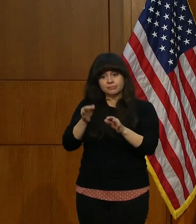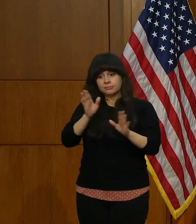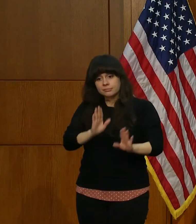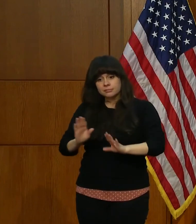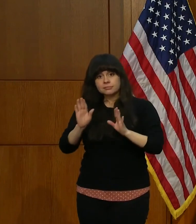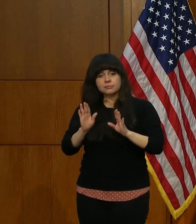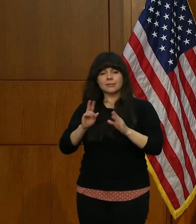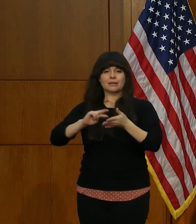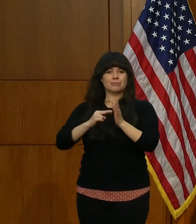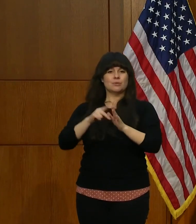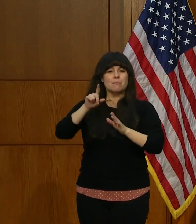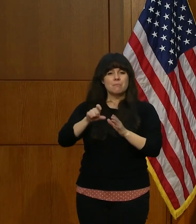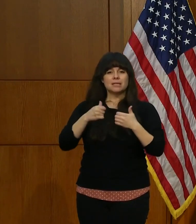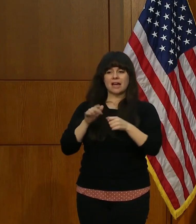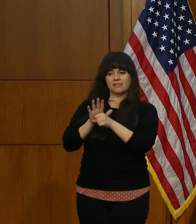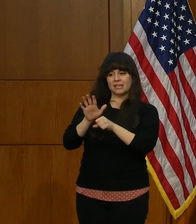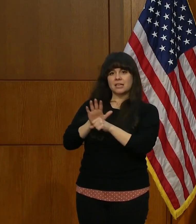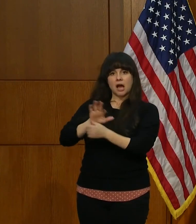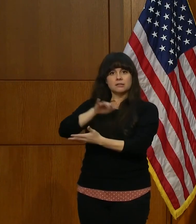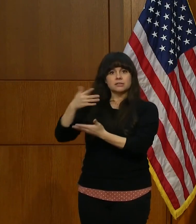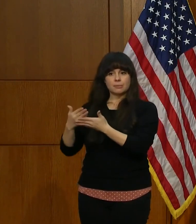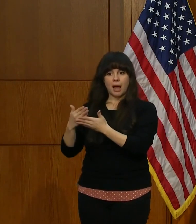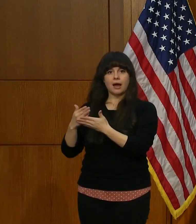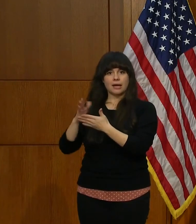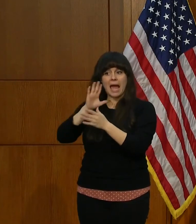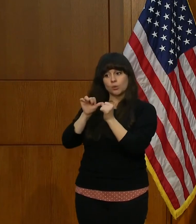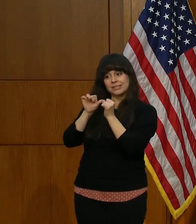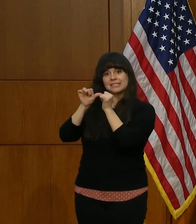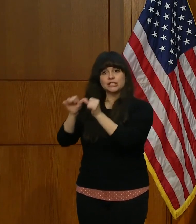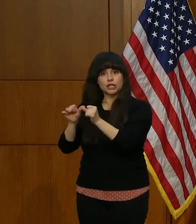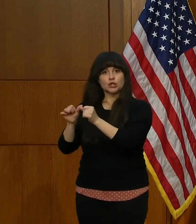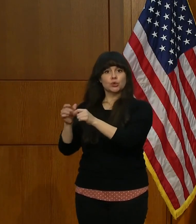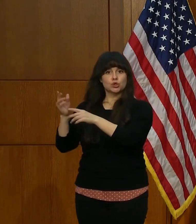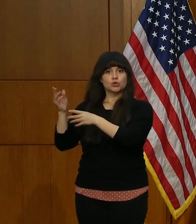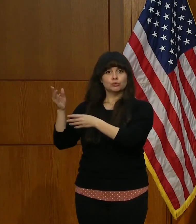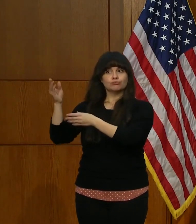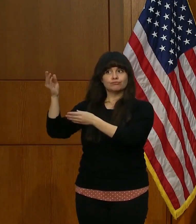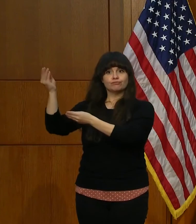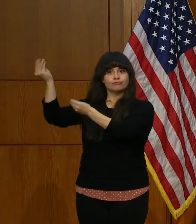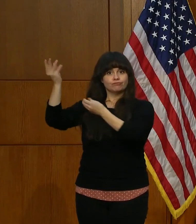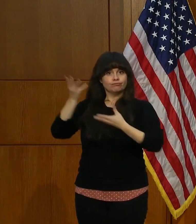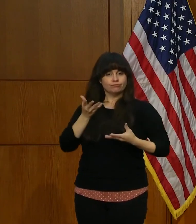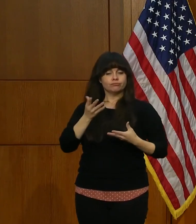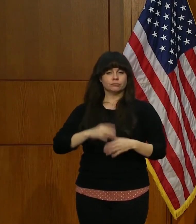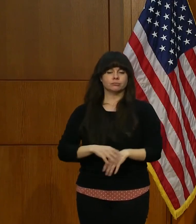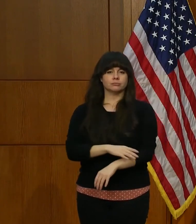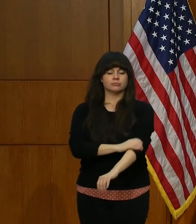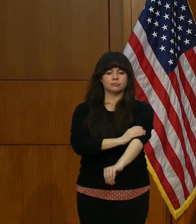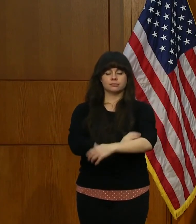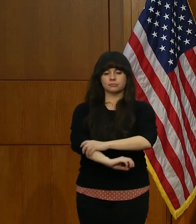MONTH AHEAD. ALL DEPENDS ON HAVING A STABLE SUPPLY AND